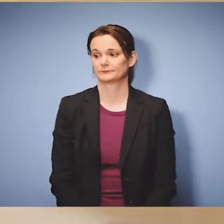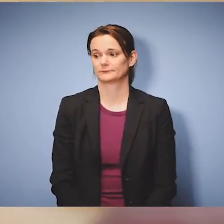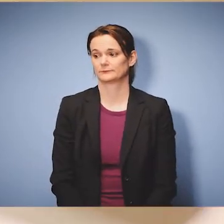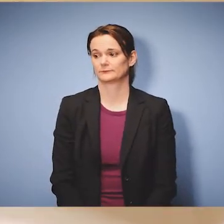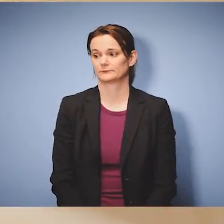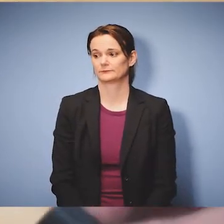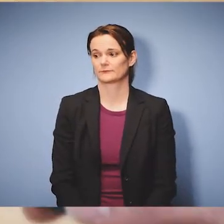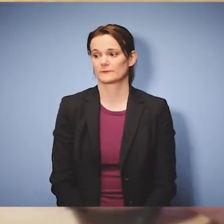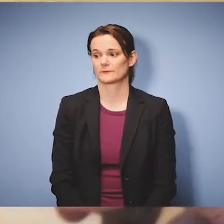Okay.